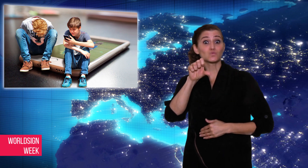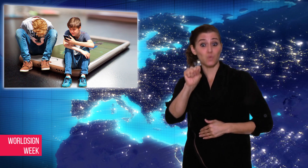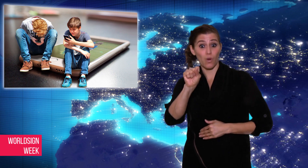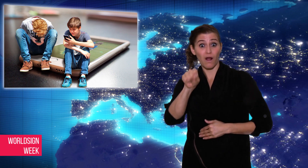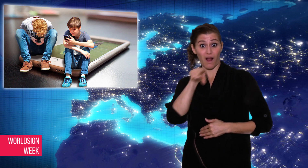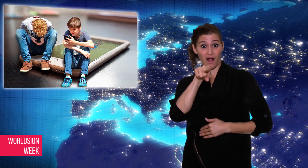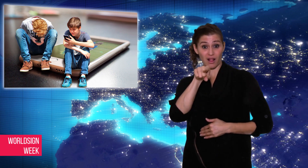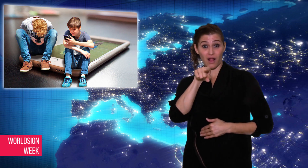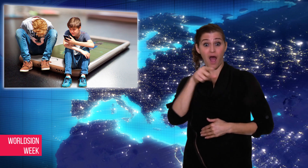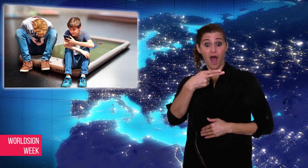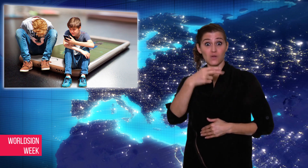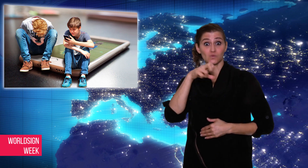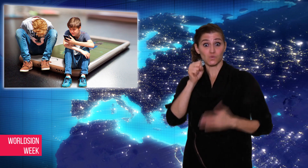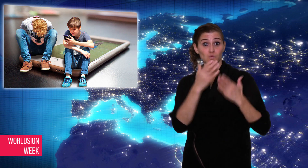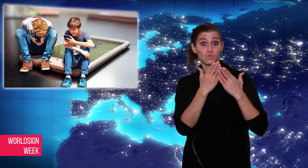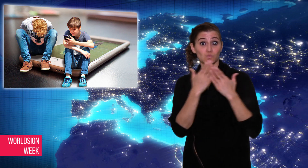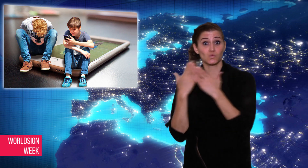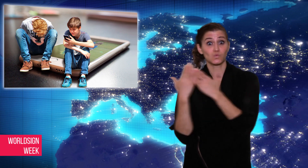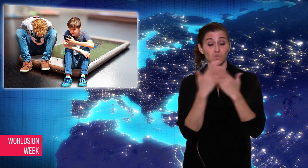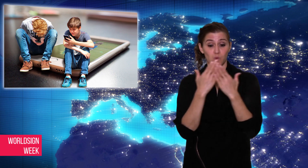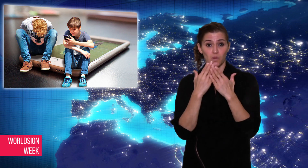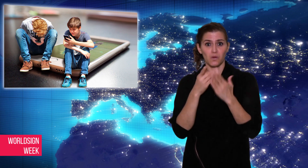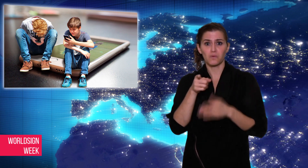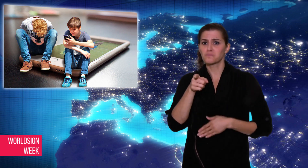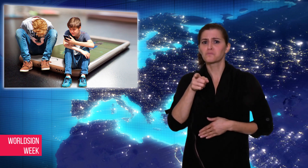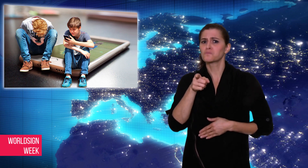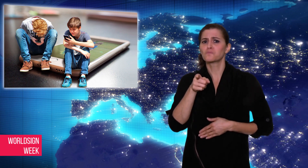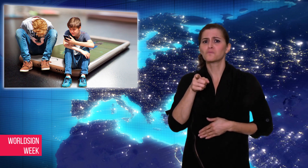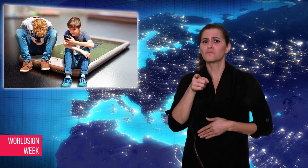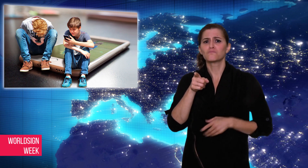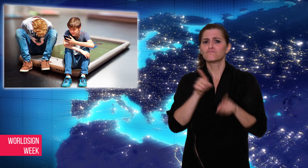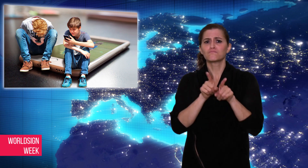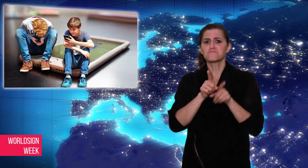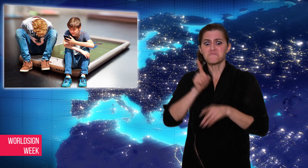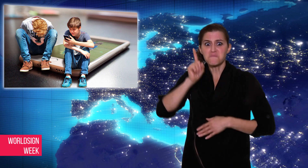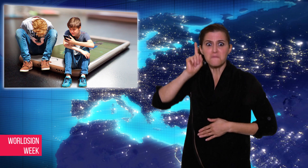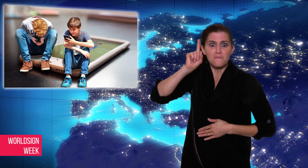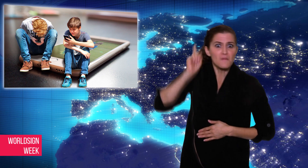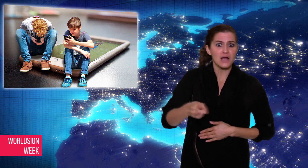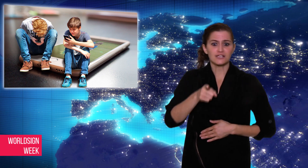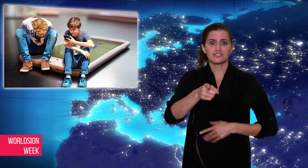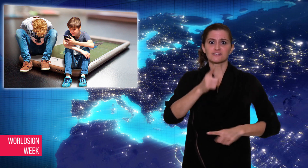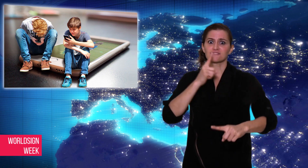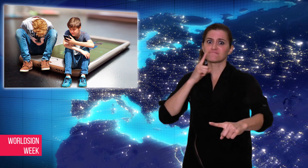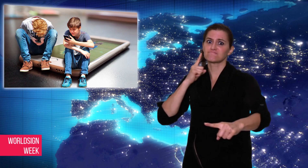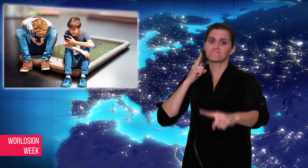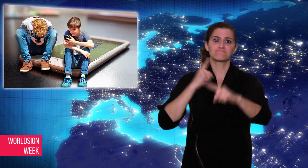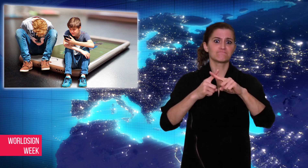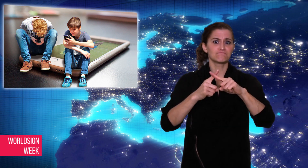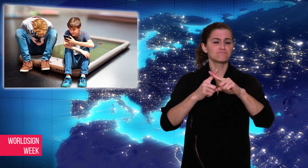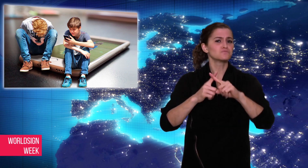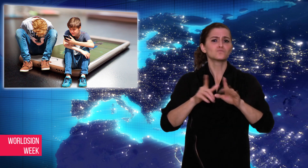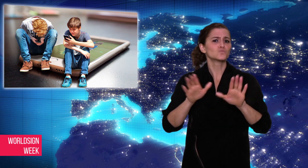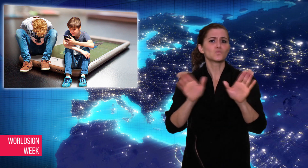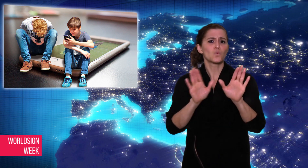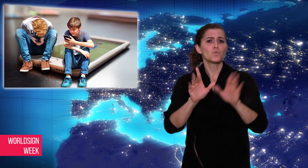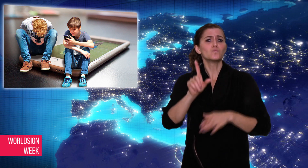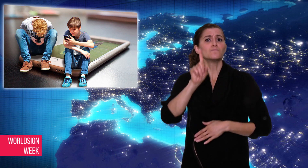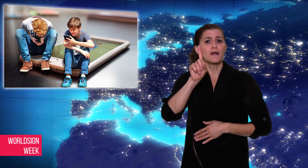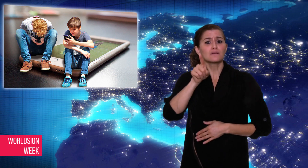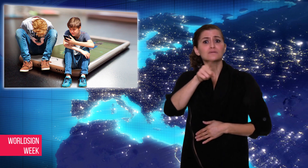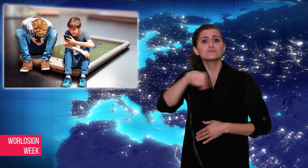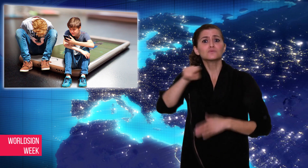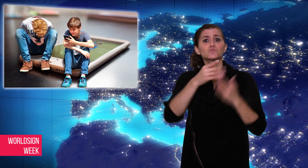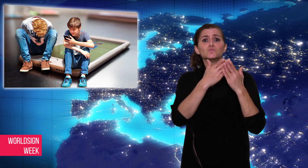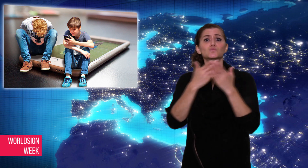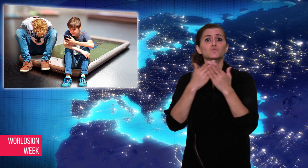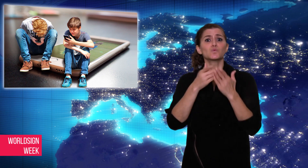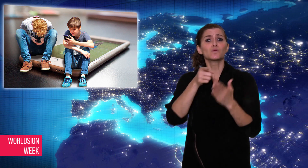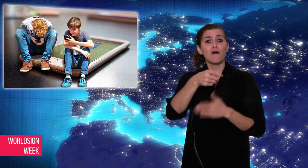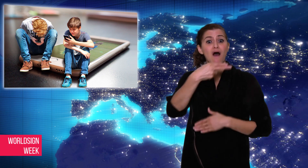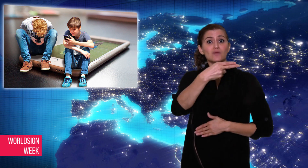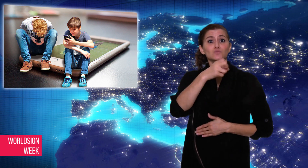the measure, they can consider